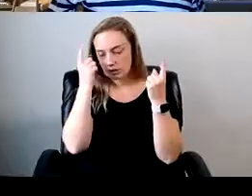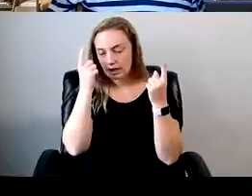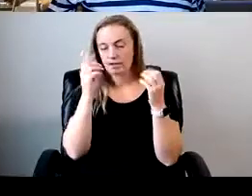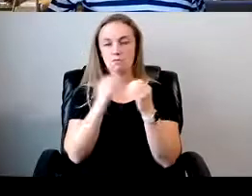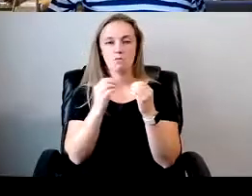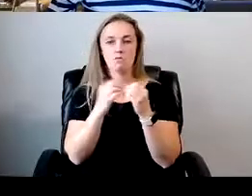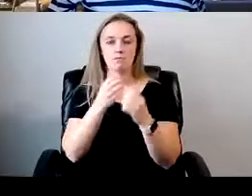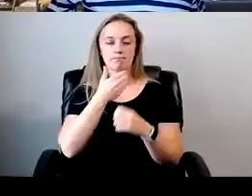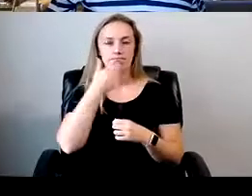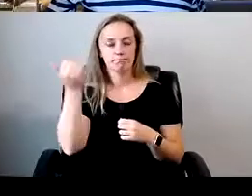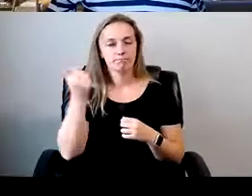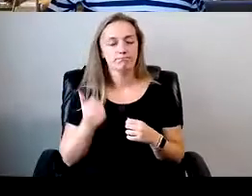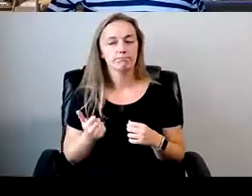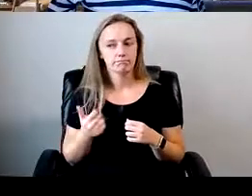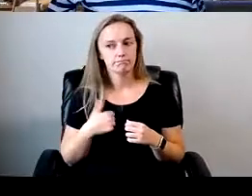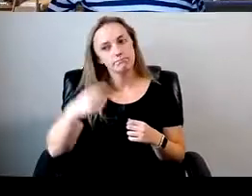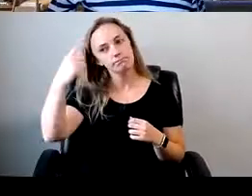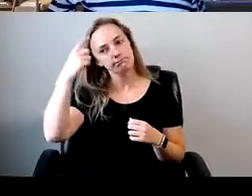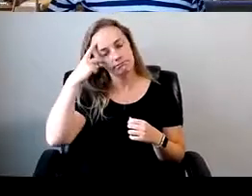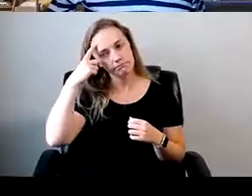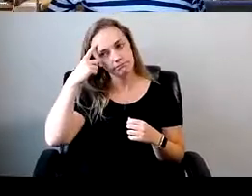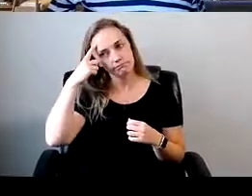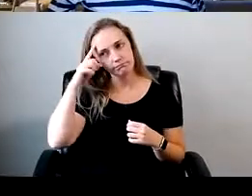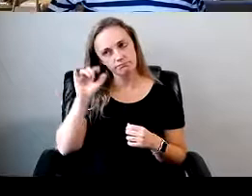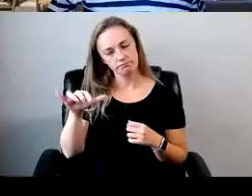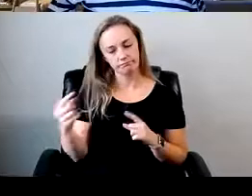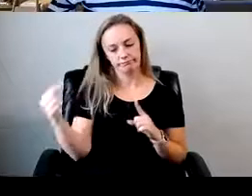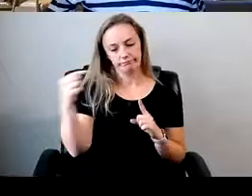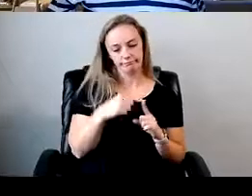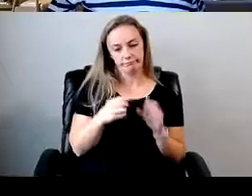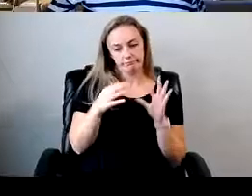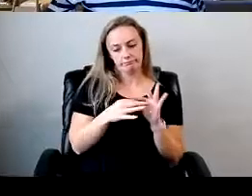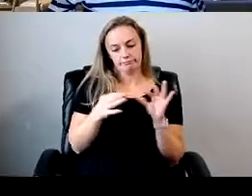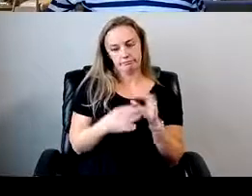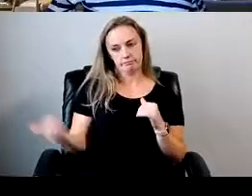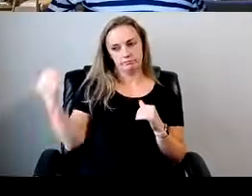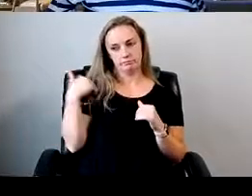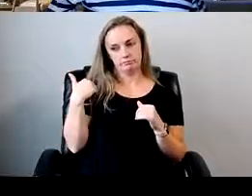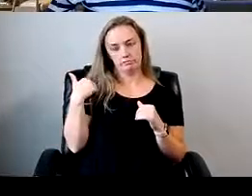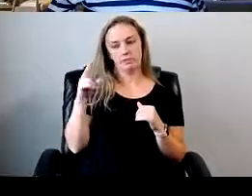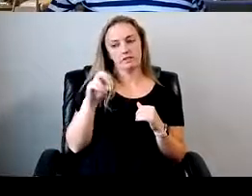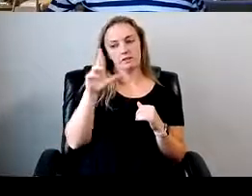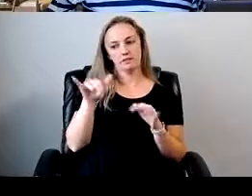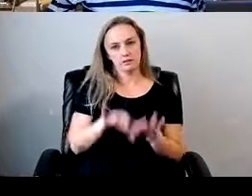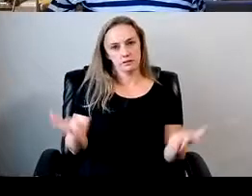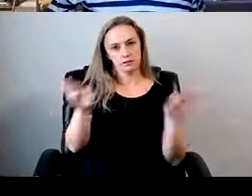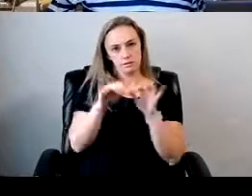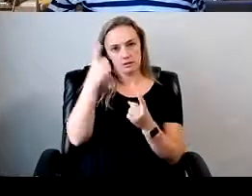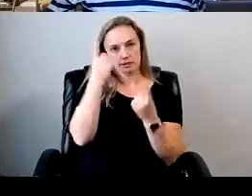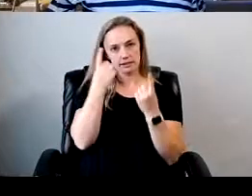And I think that this goes back to what we talked about before that it's very important to consider the client in making the decisions on,